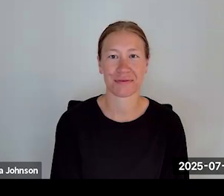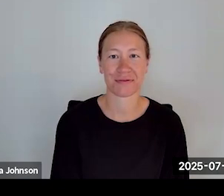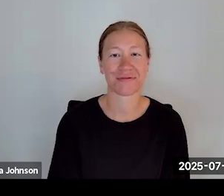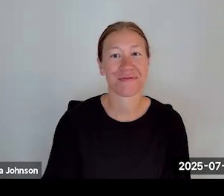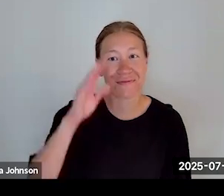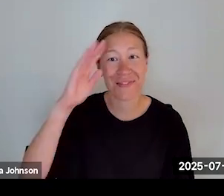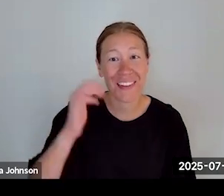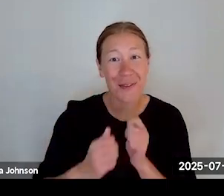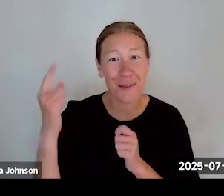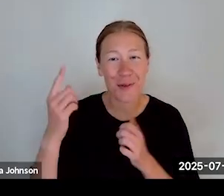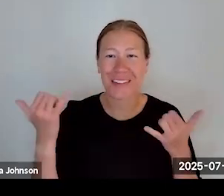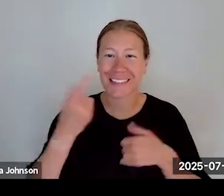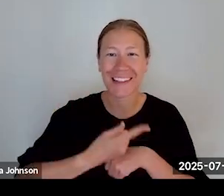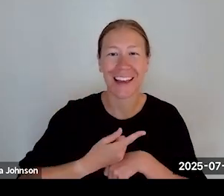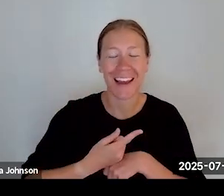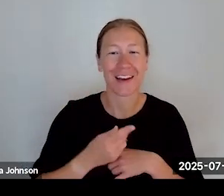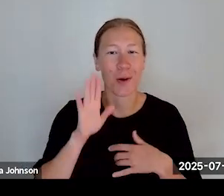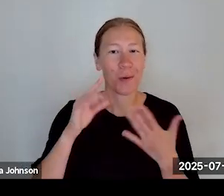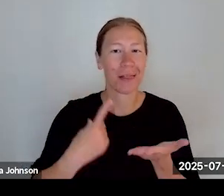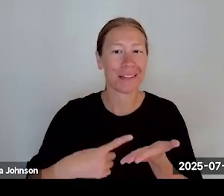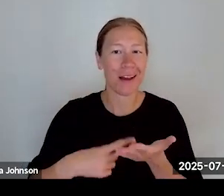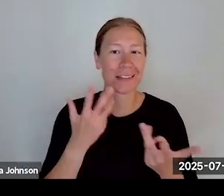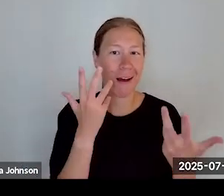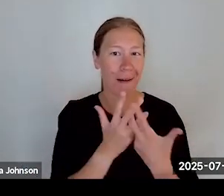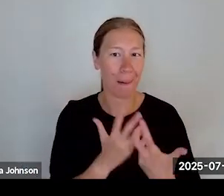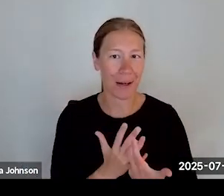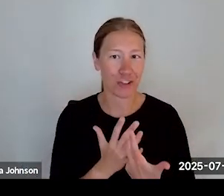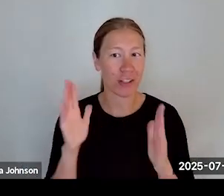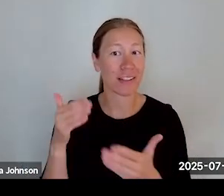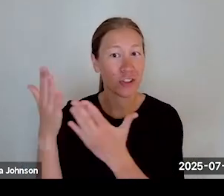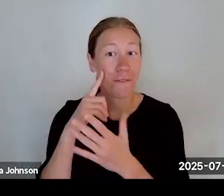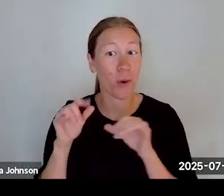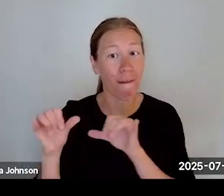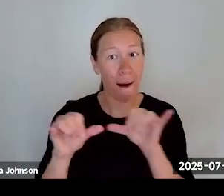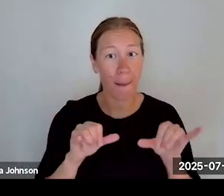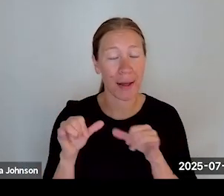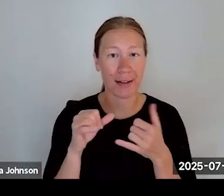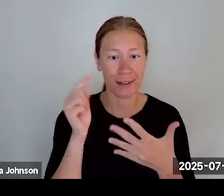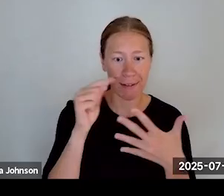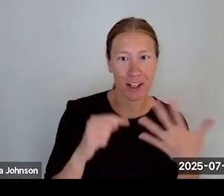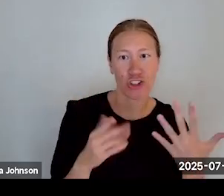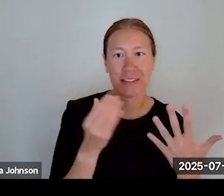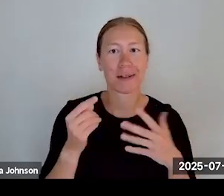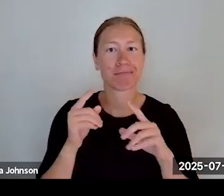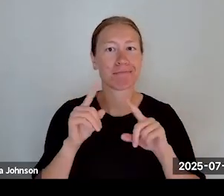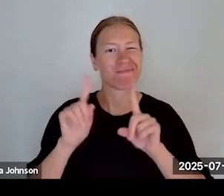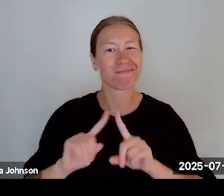Hello, everyone. Today we're here to talk about Accommodation Suggestions for Common Conditions and Limitations. My name is Erin Metz.